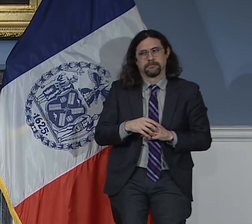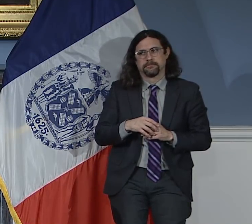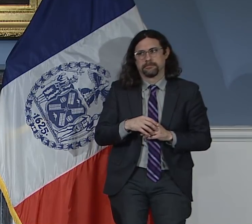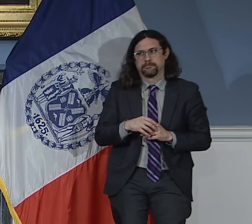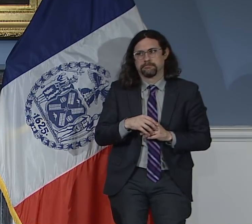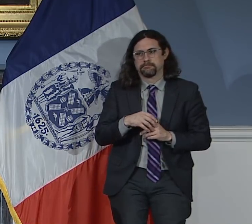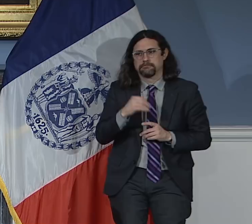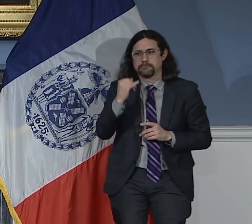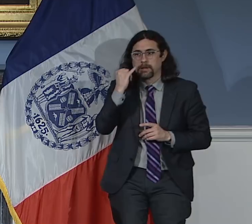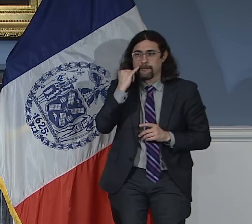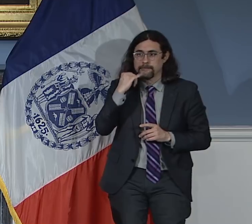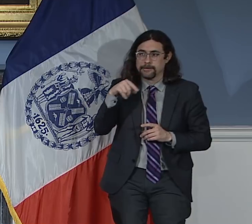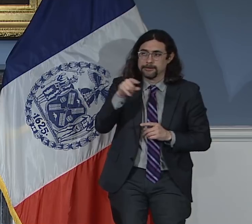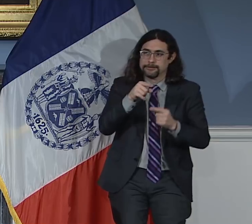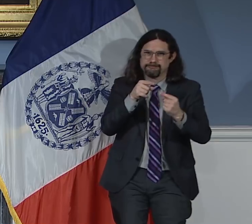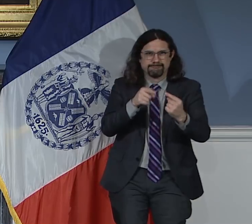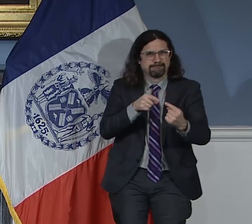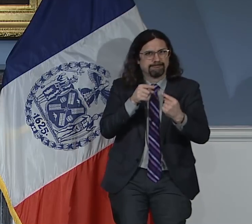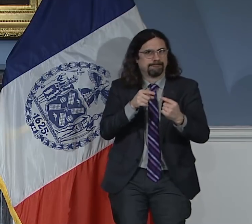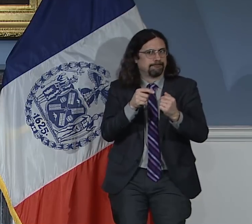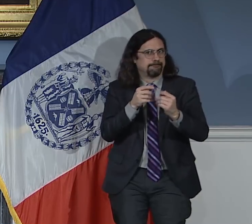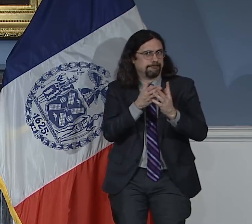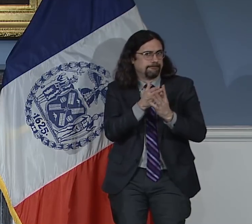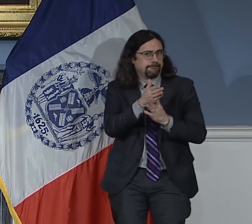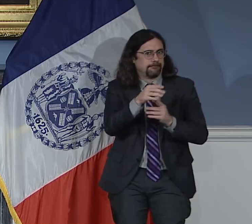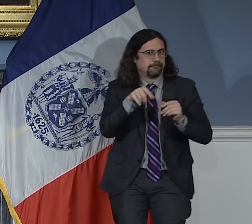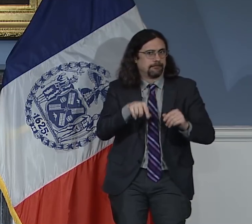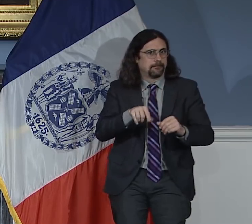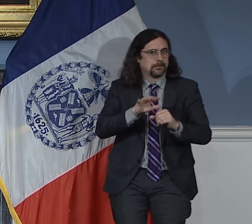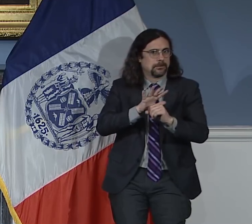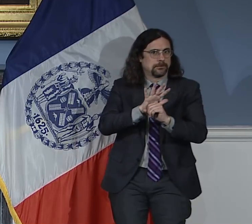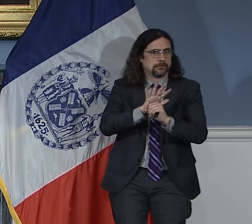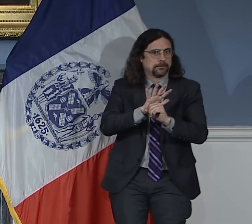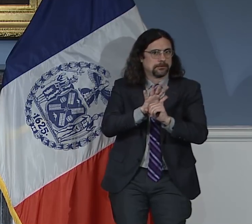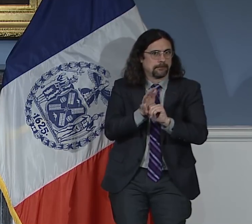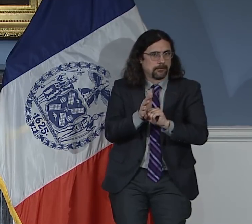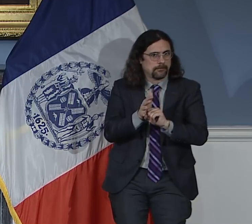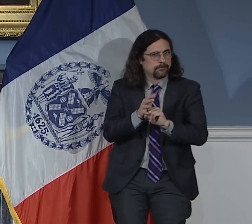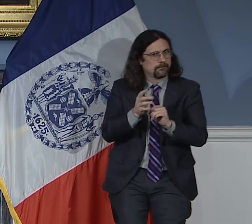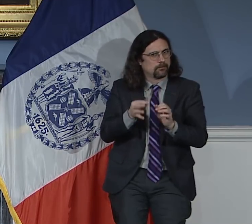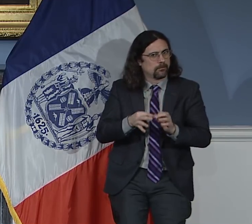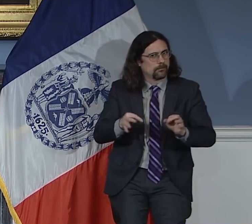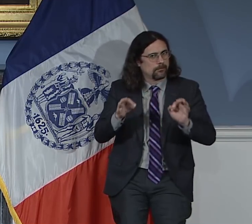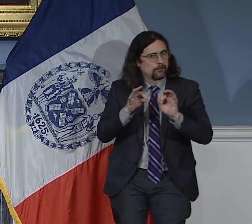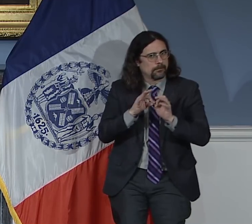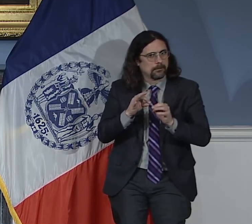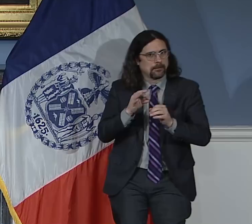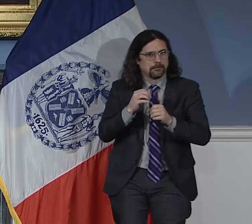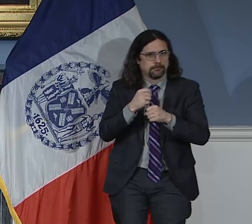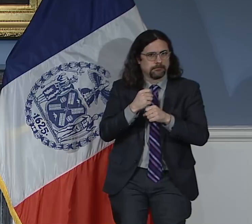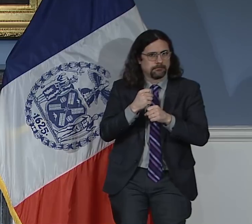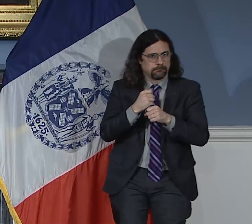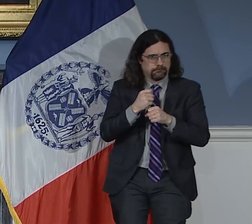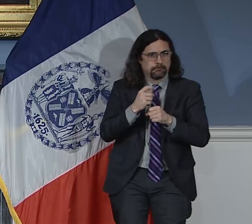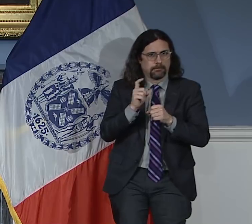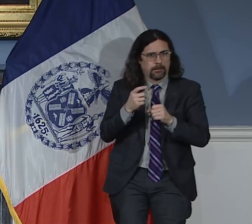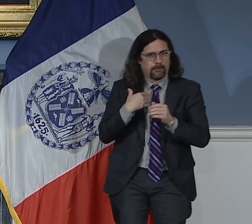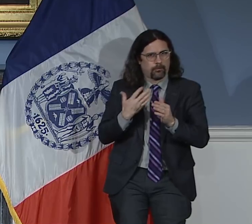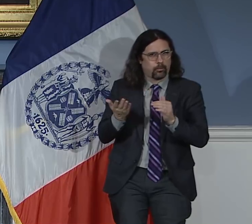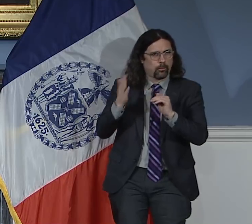STRUGGLING WITH THE CHALLENGE IN SO MANY WAYS. TO STRENGTHEN AND BUILD OUT OUR HEALTH CARE WORK RFOCE . IT WOULD INVOLVE